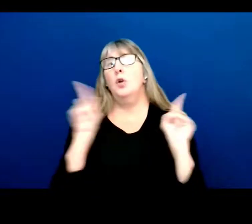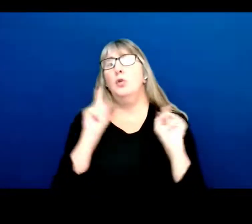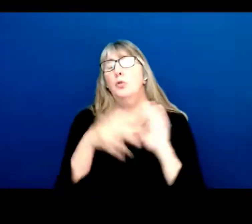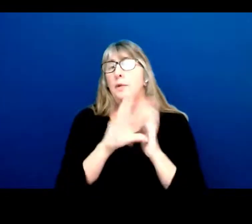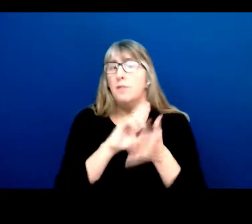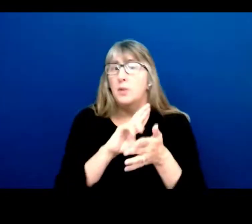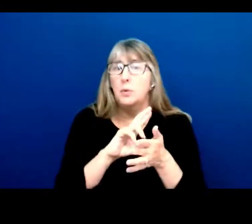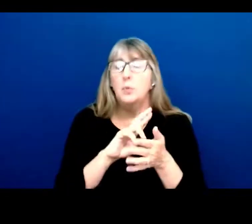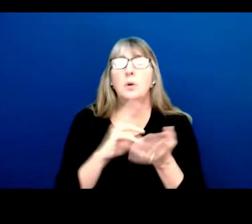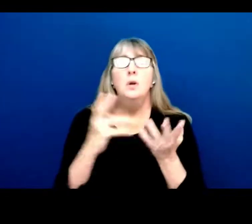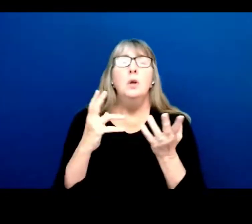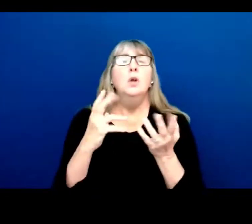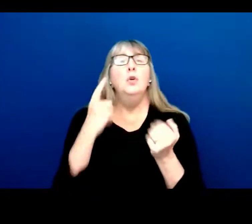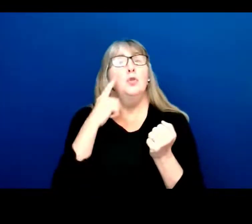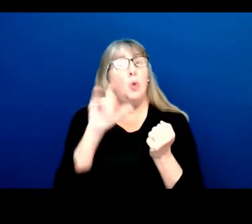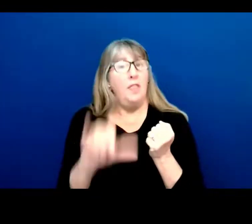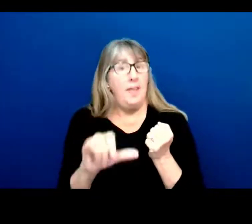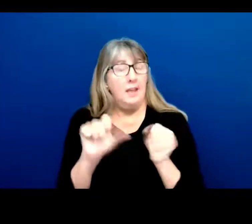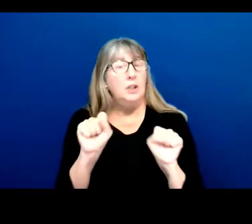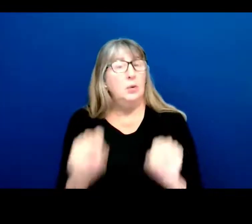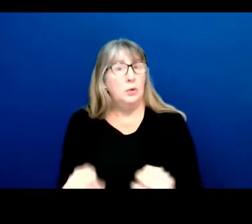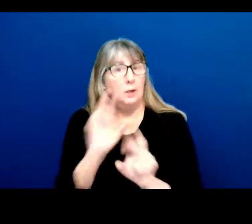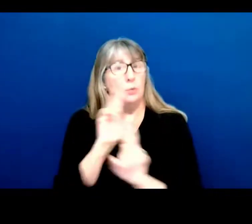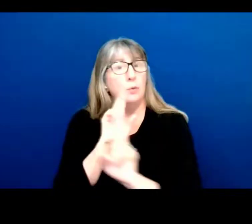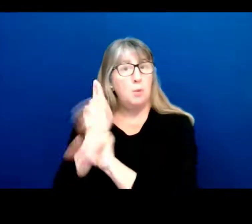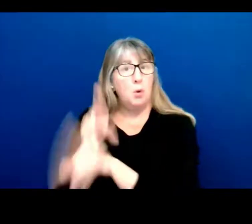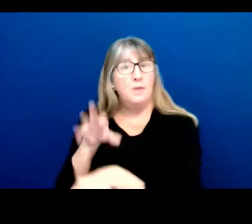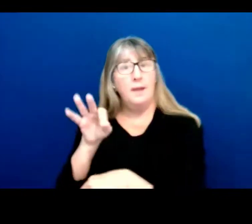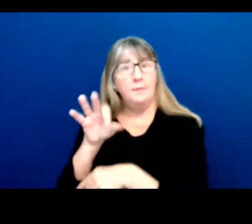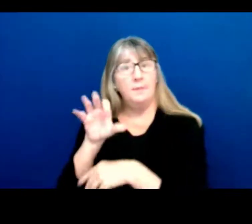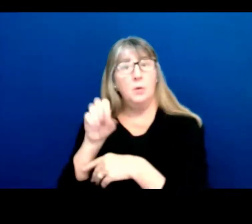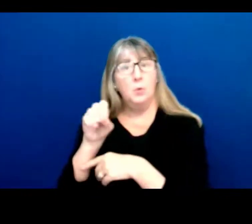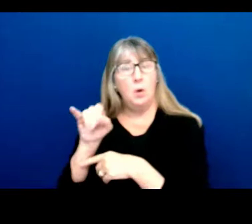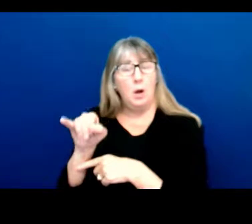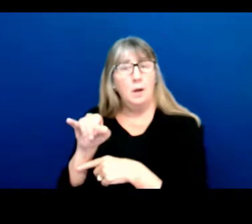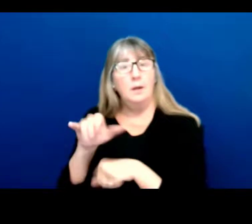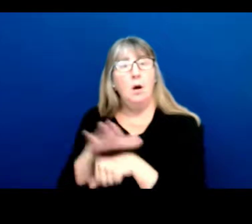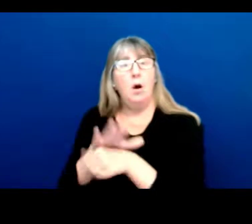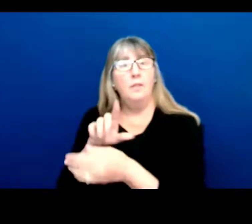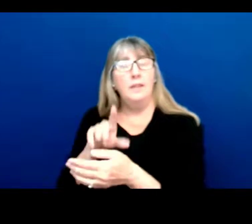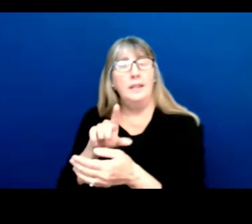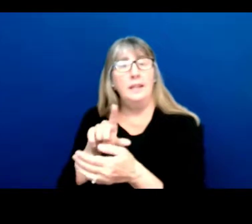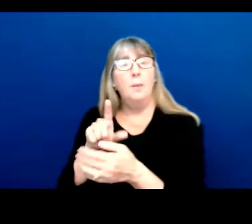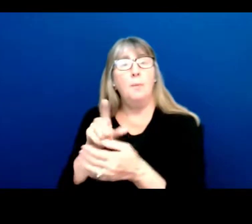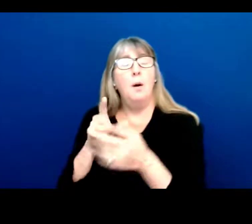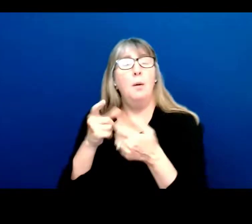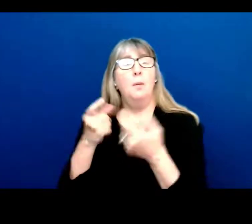so that you can report those FCOIs upon the issuance of the award to NIH